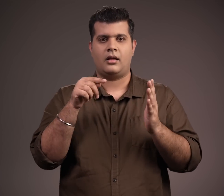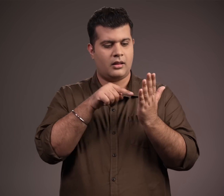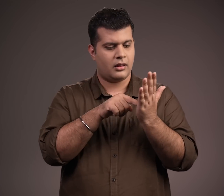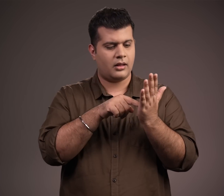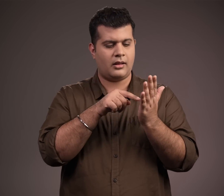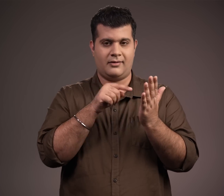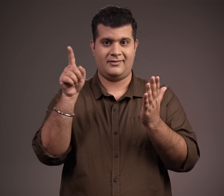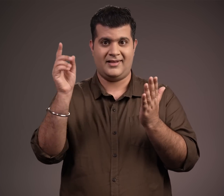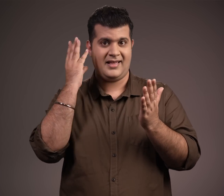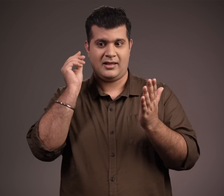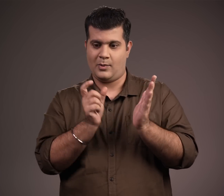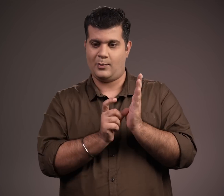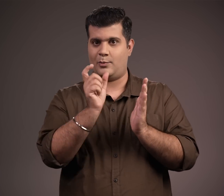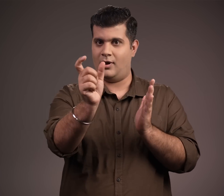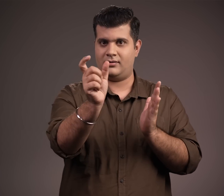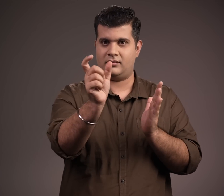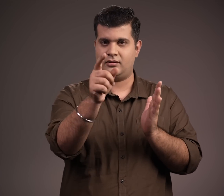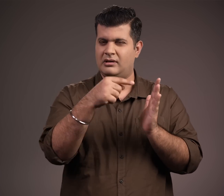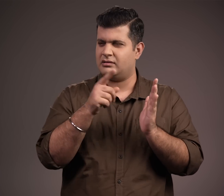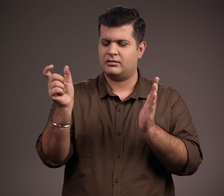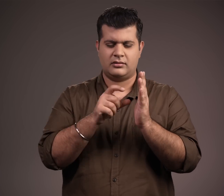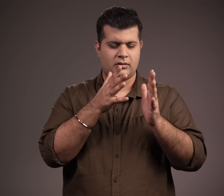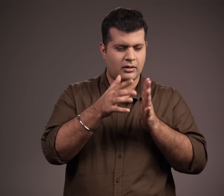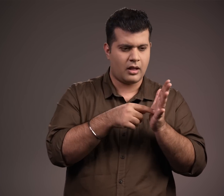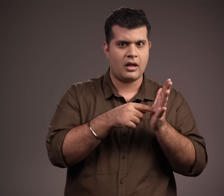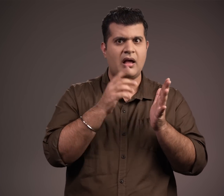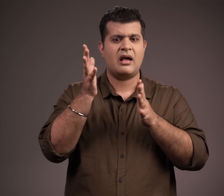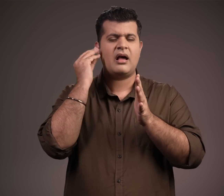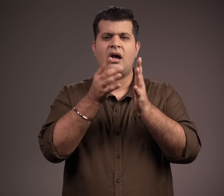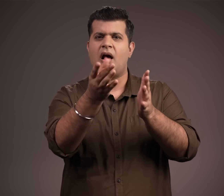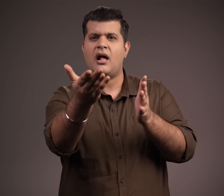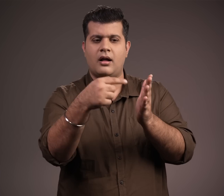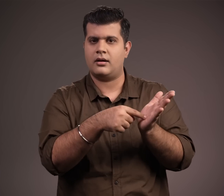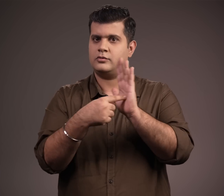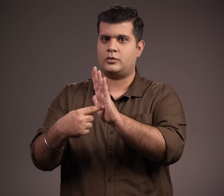If any hearing person asks for the sign of a word, the Deaf can show it to them.